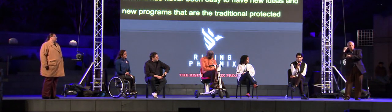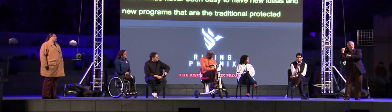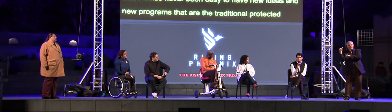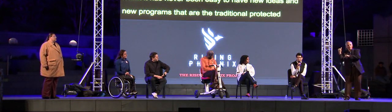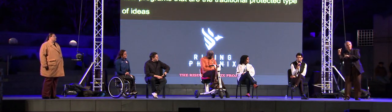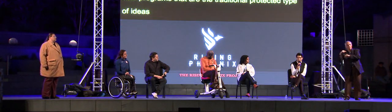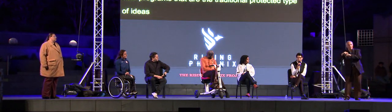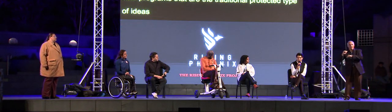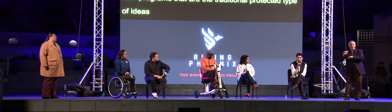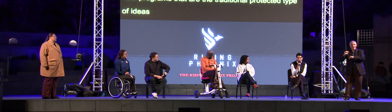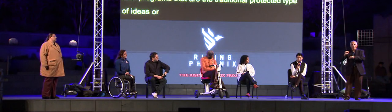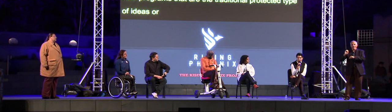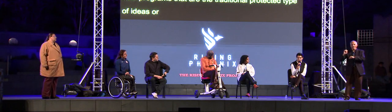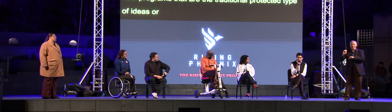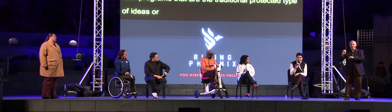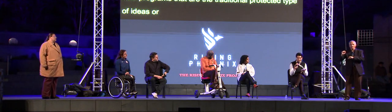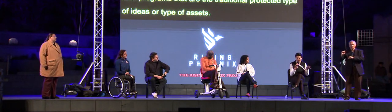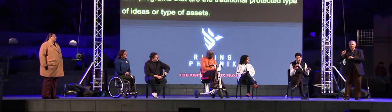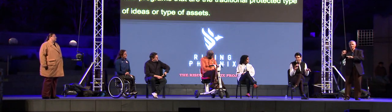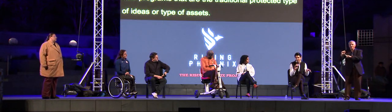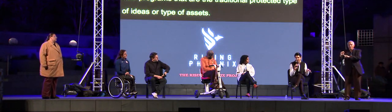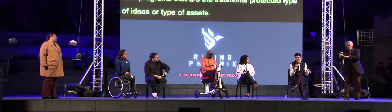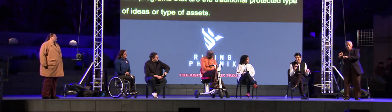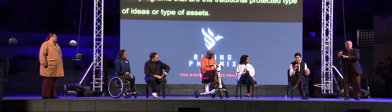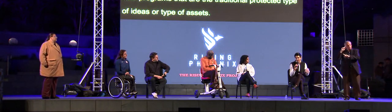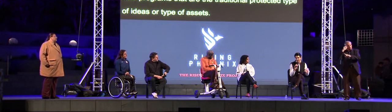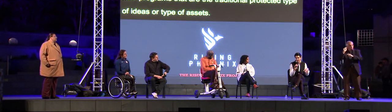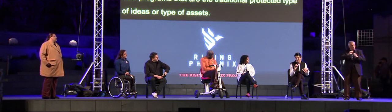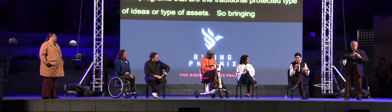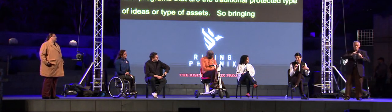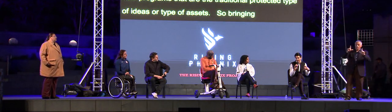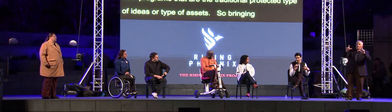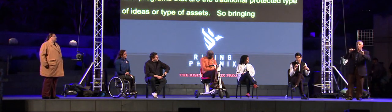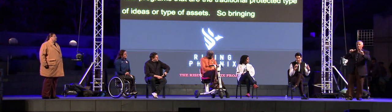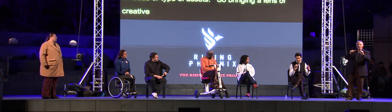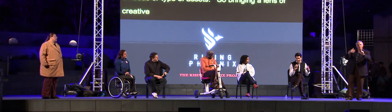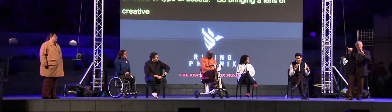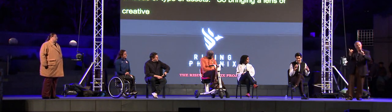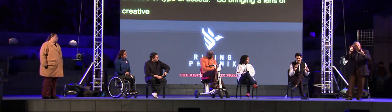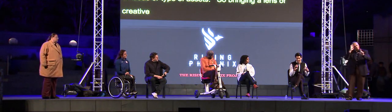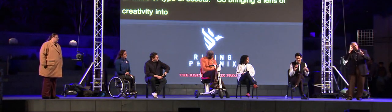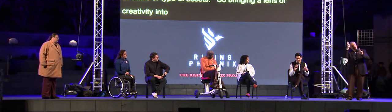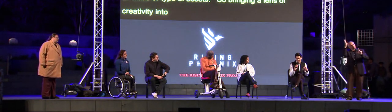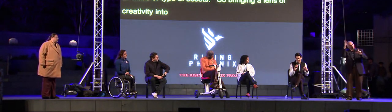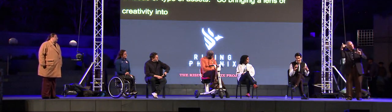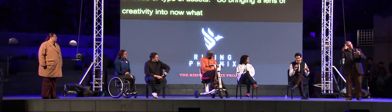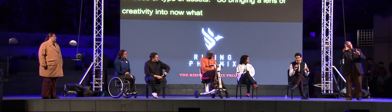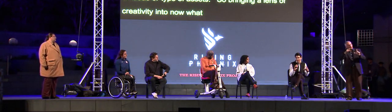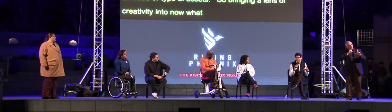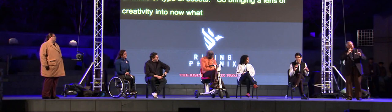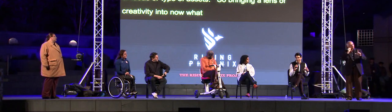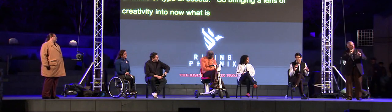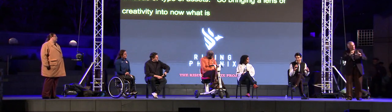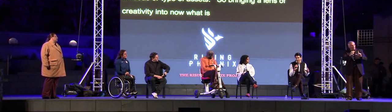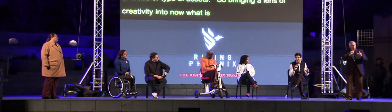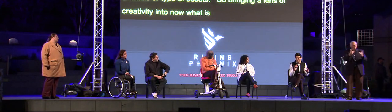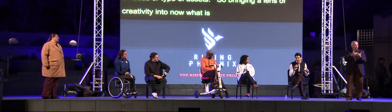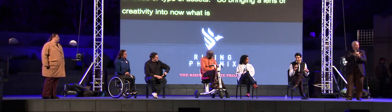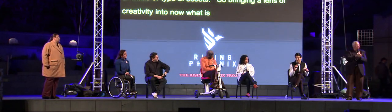of assets. So bringing a lens of creativity into now what is, really, any channel is a social channel.